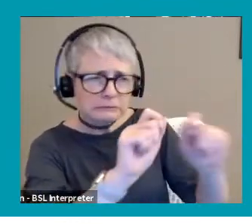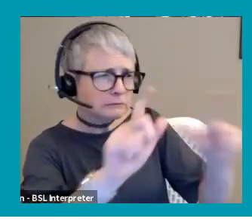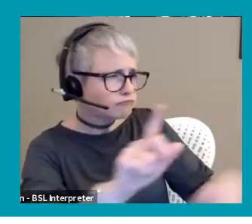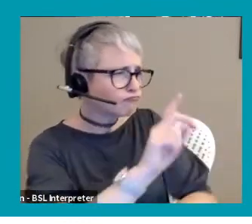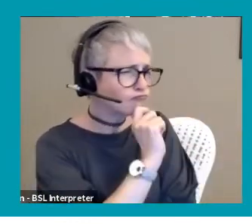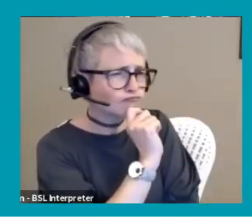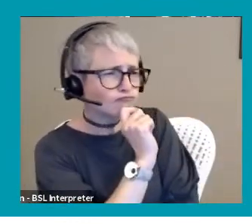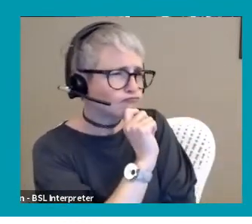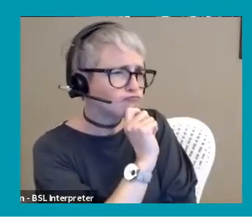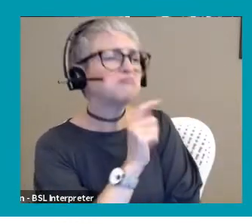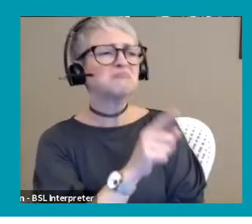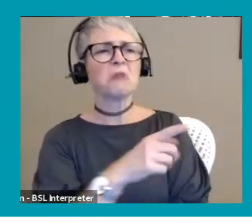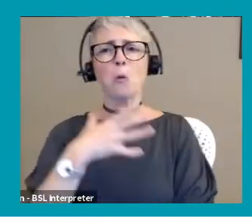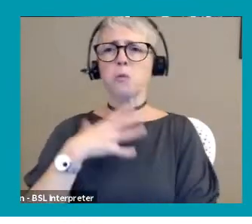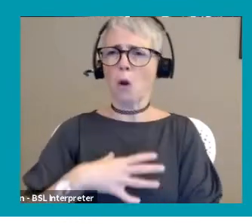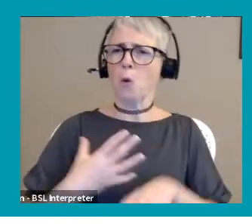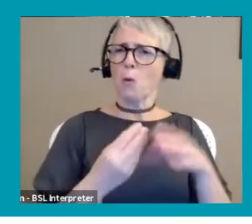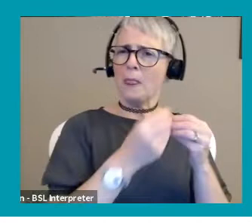So some will share their corporate values.